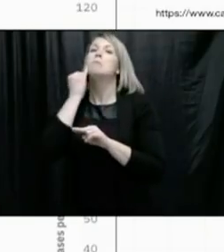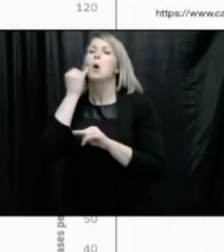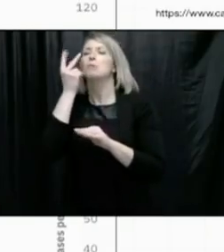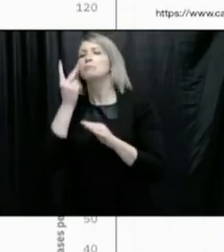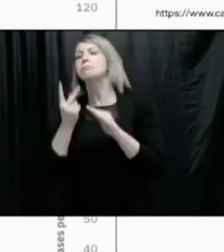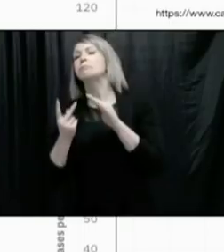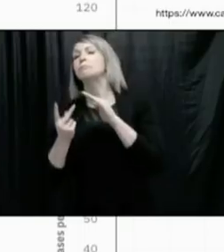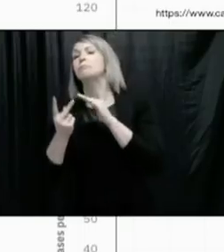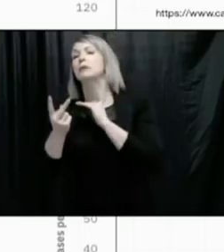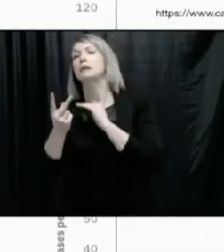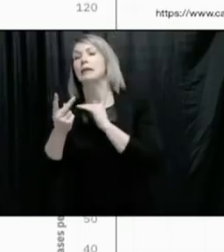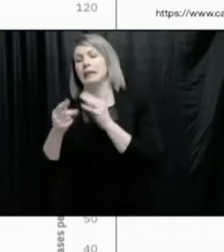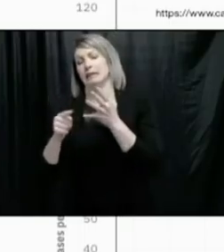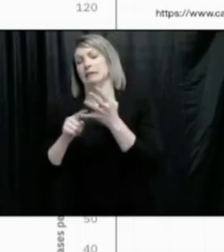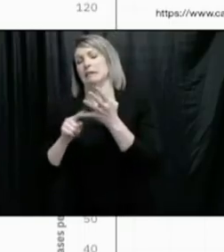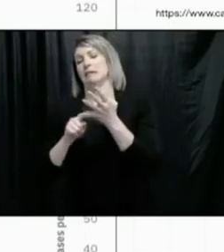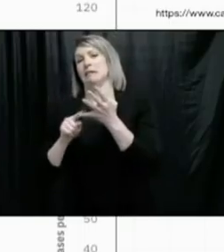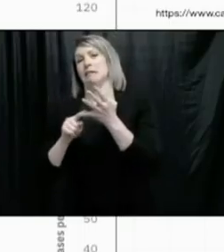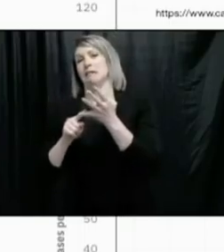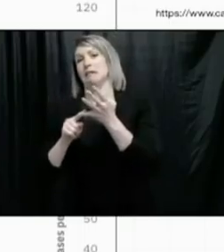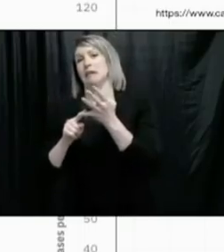BUT SOMETHING HAPPENED AND IF